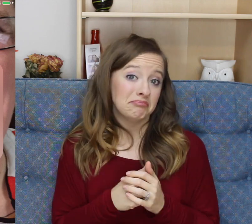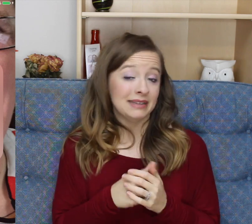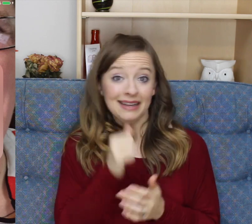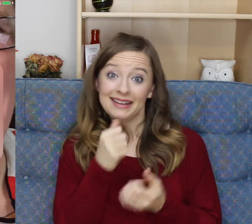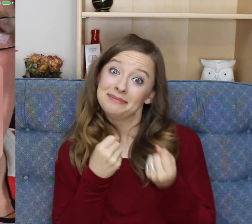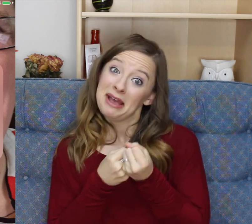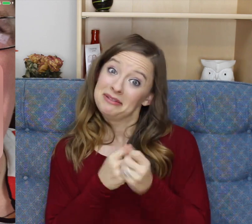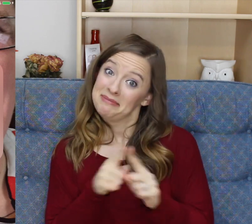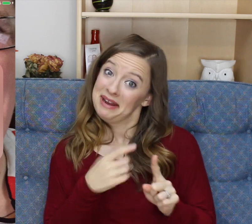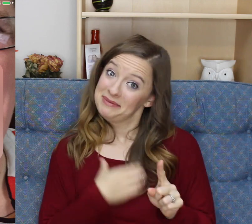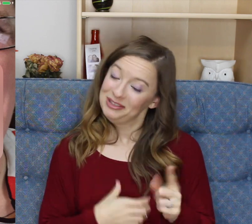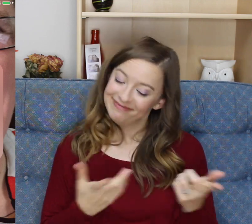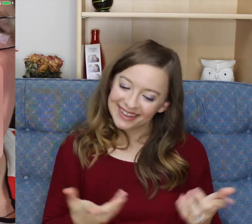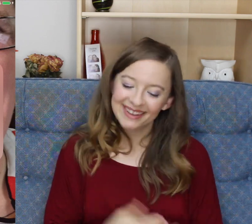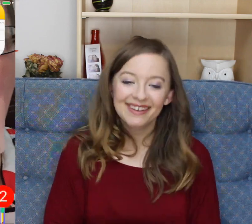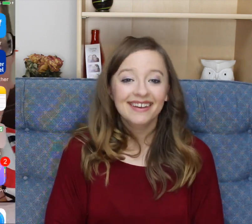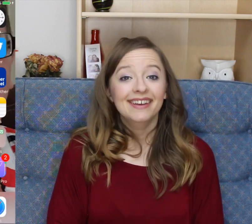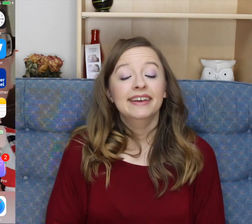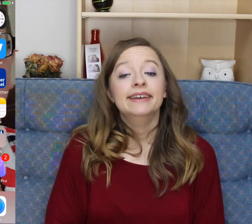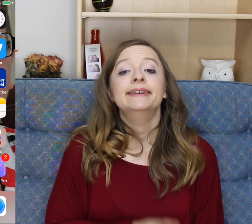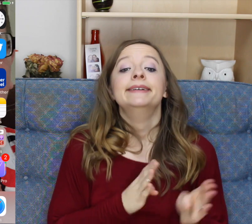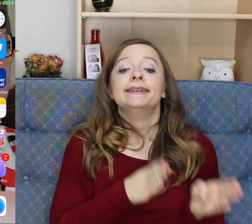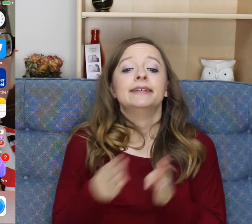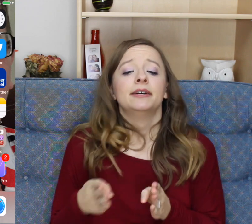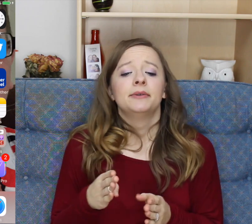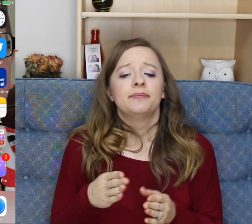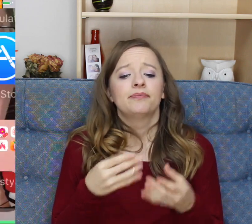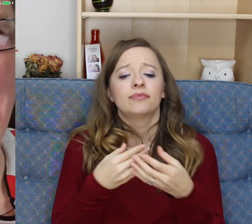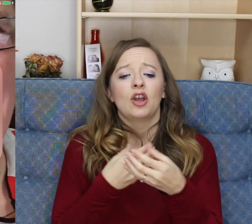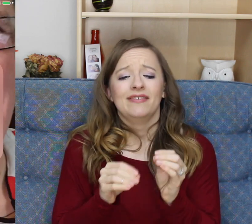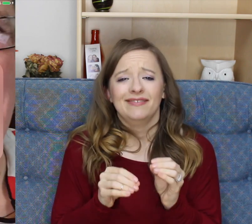Which this is not sponsored, but I wish it was. Then I have